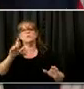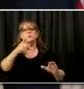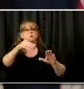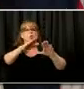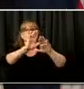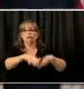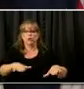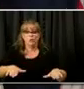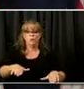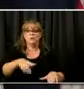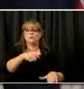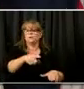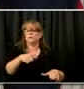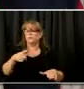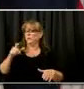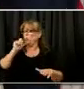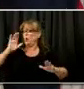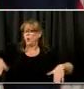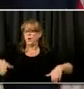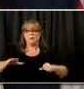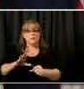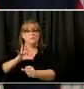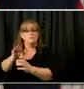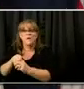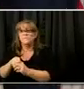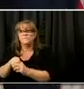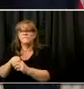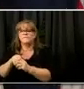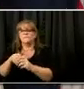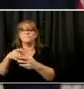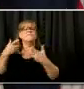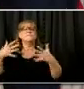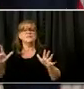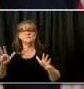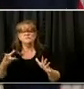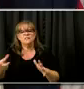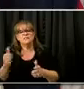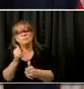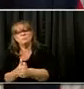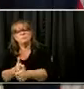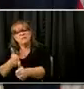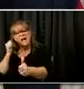aren't just missing out on instruction they're missing out on opportunities to benefit from